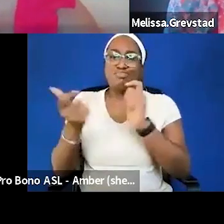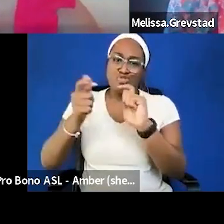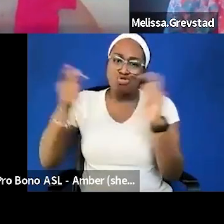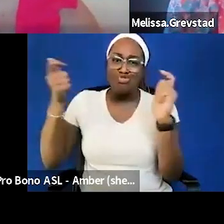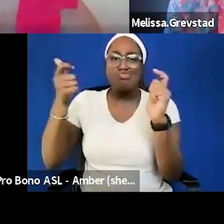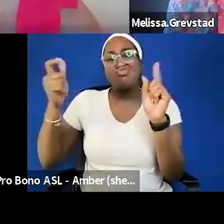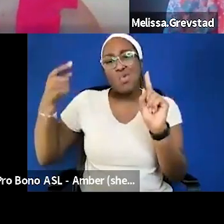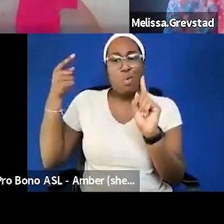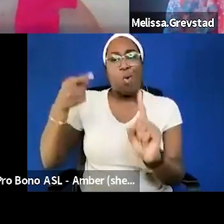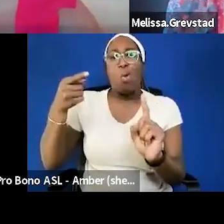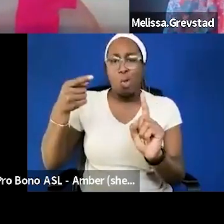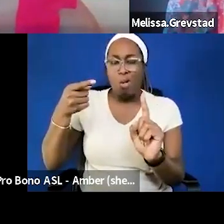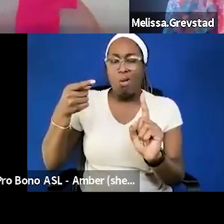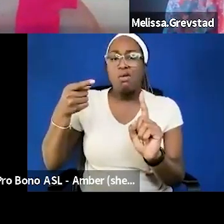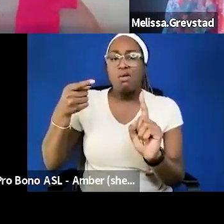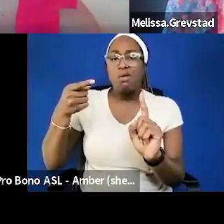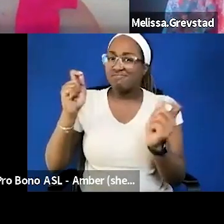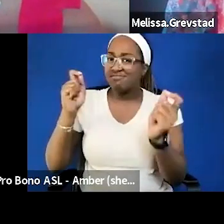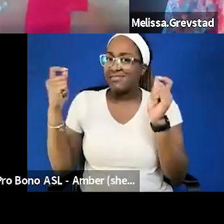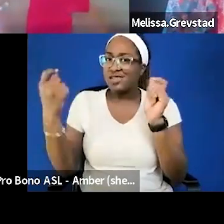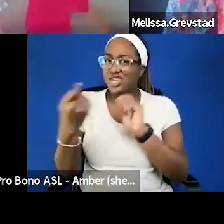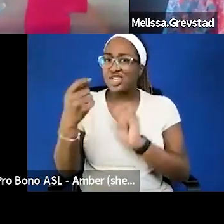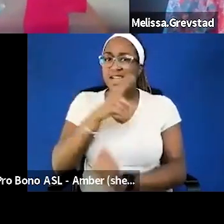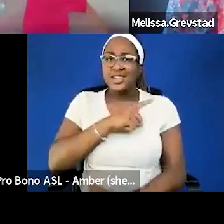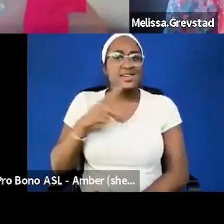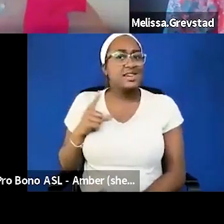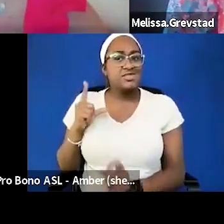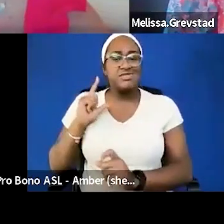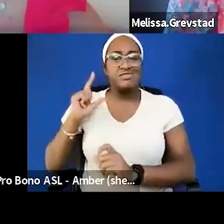of changing legislation and creating a better world for people.